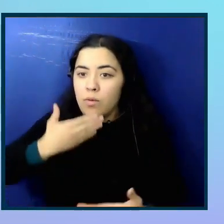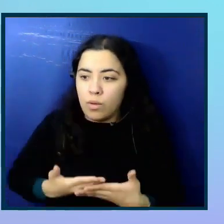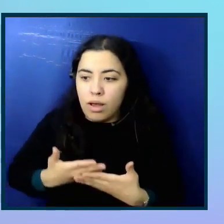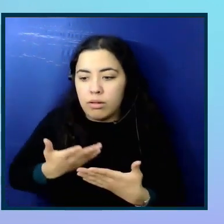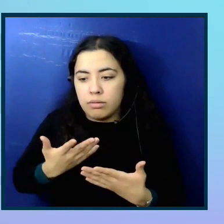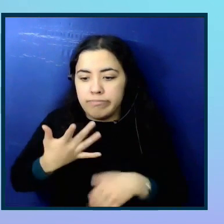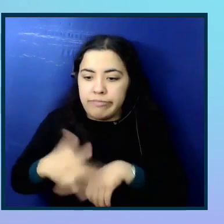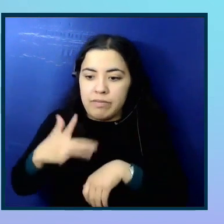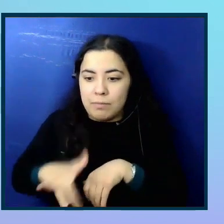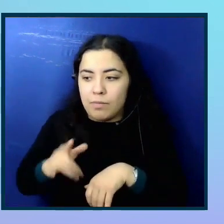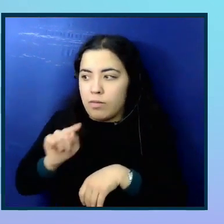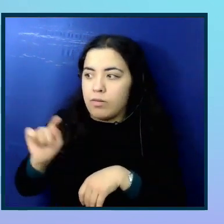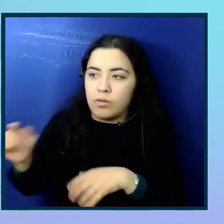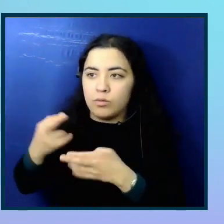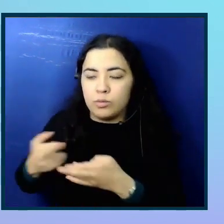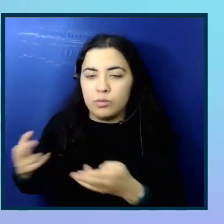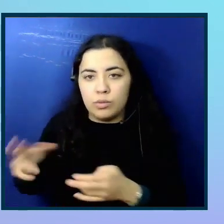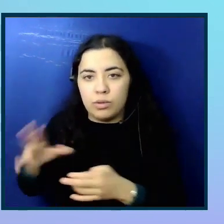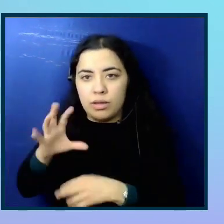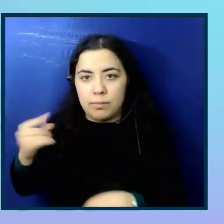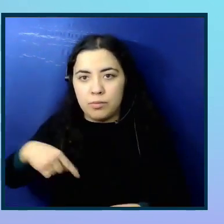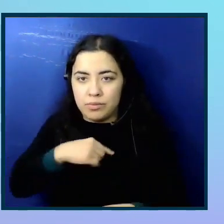we have started partnering with different vendors